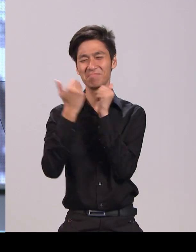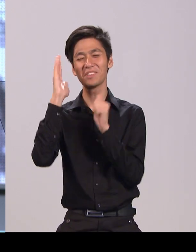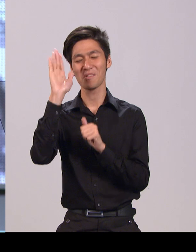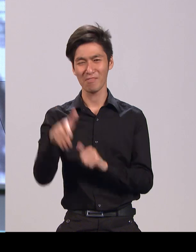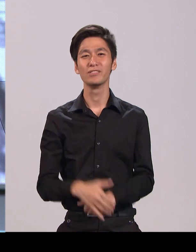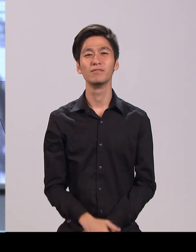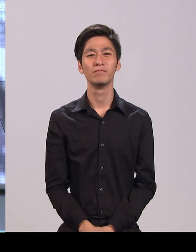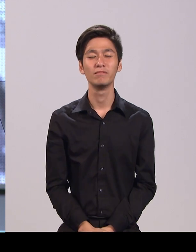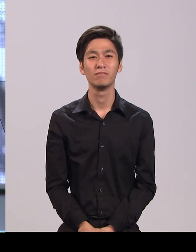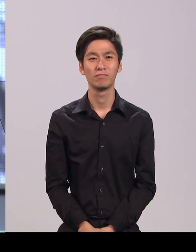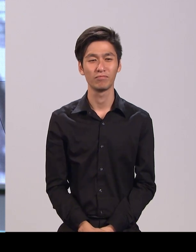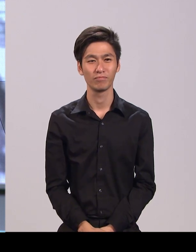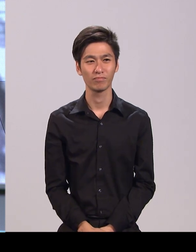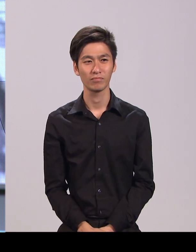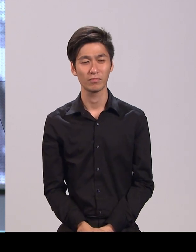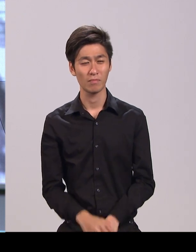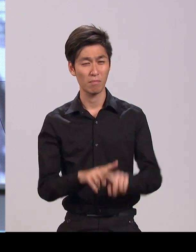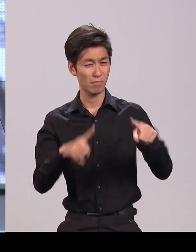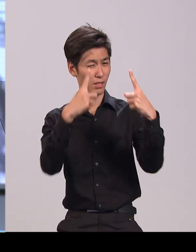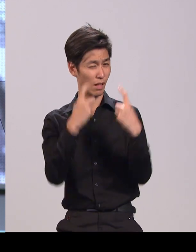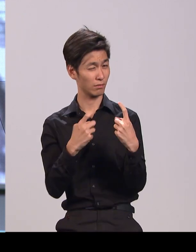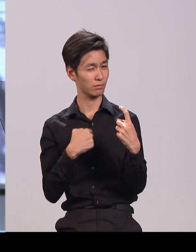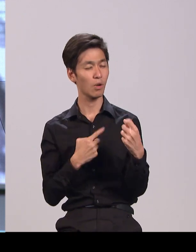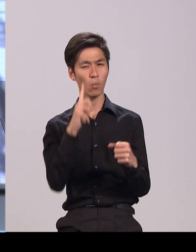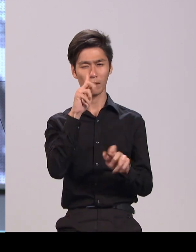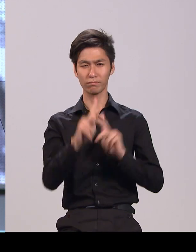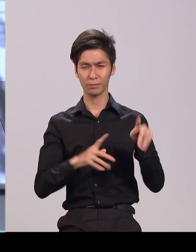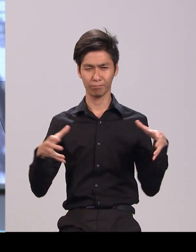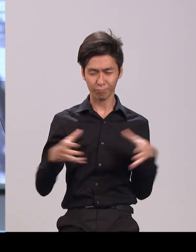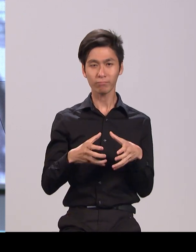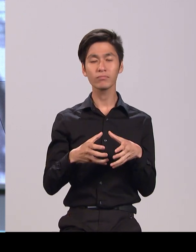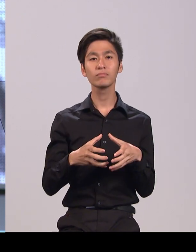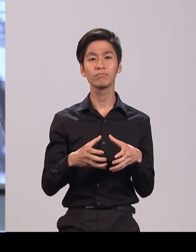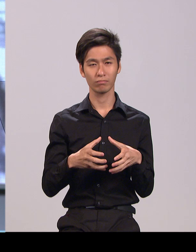We will be tested as one people and we must not be found wanting.